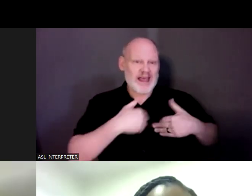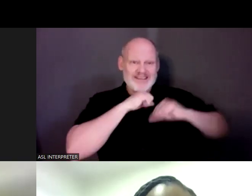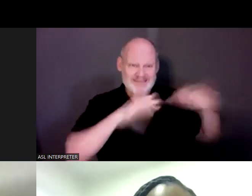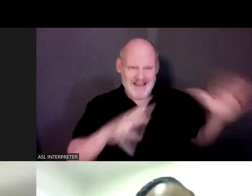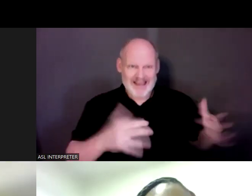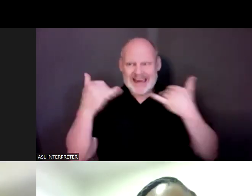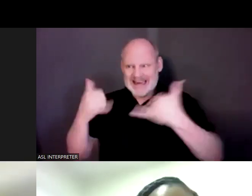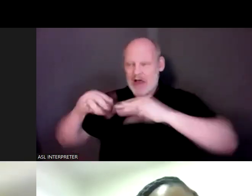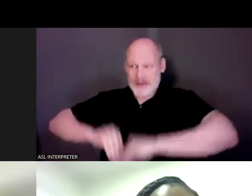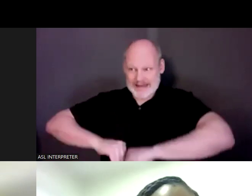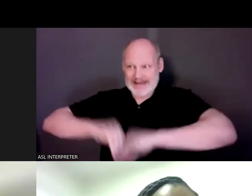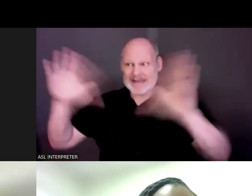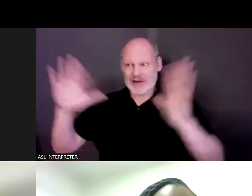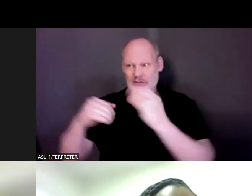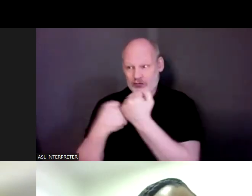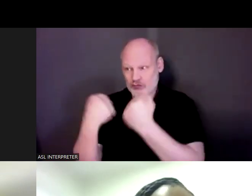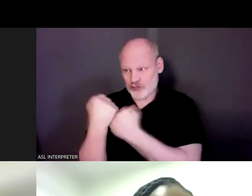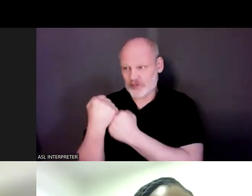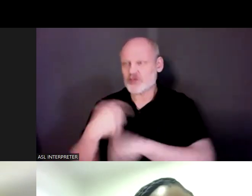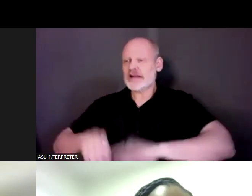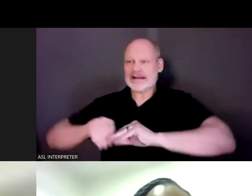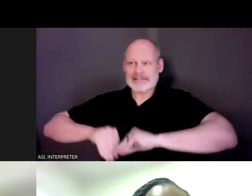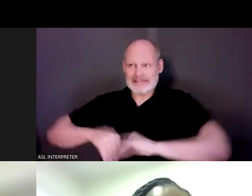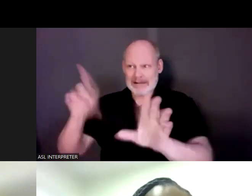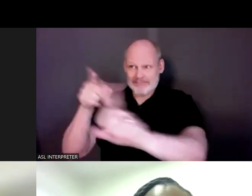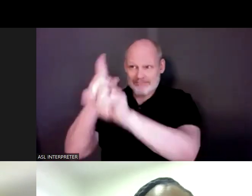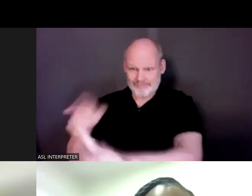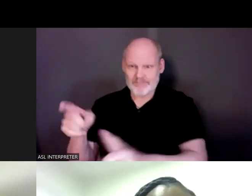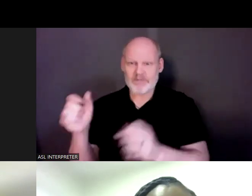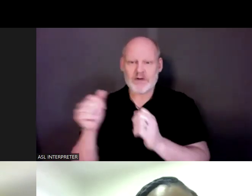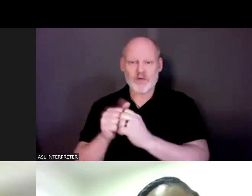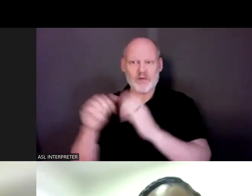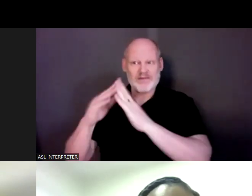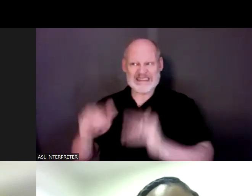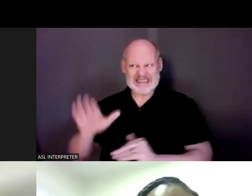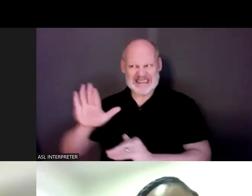structures and expectations and doing at a systems level so that's a harder, a harder